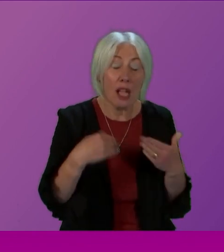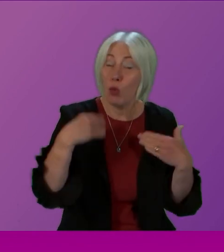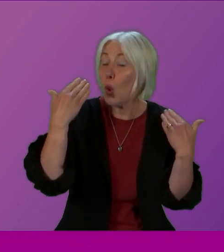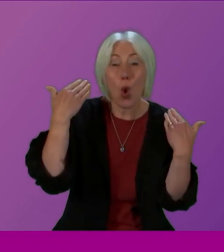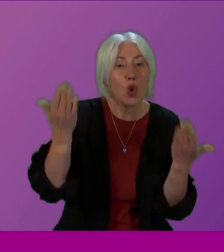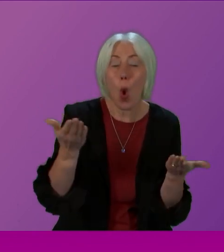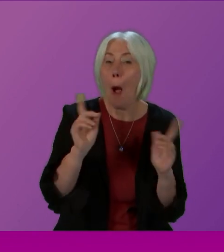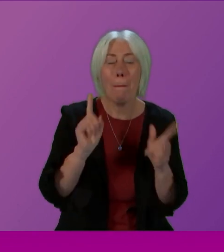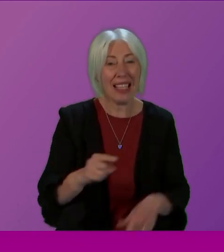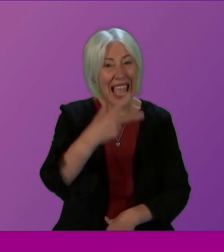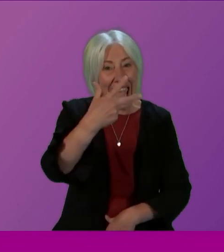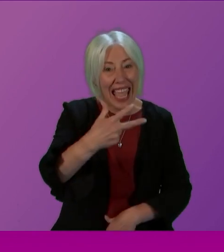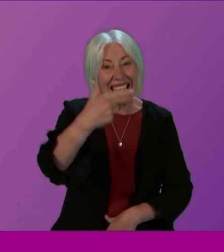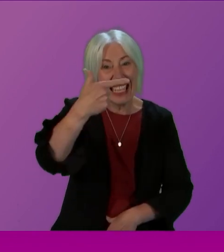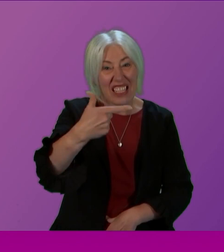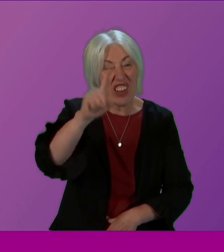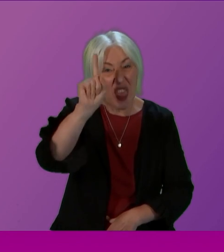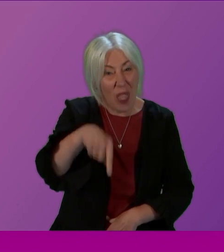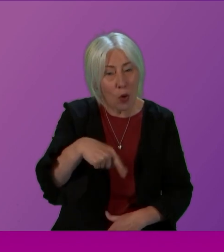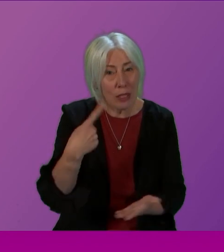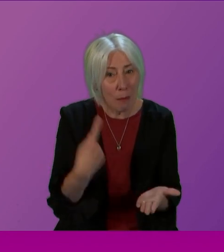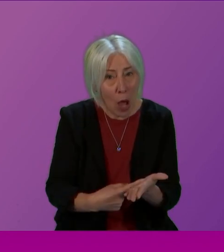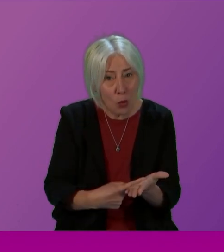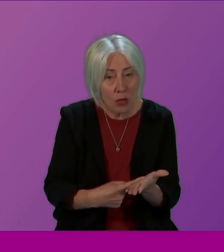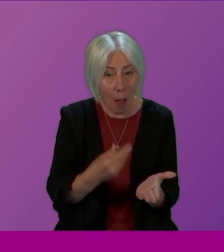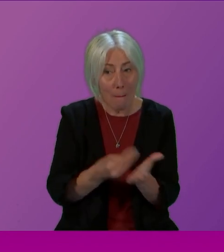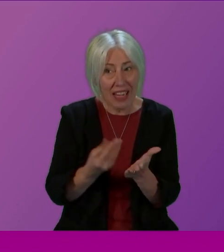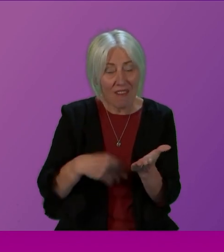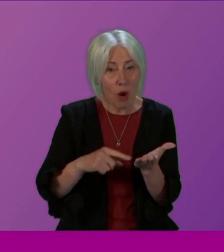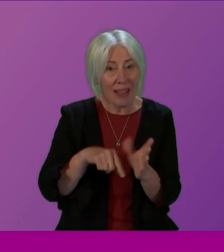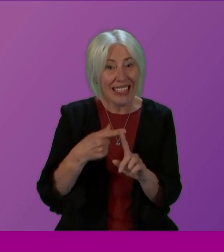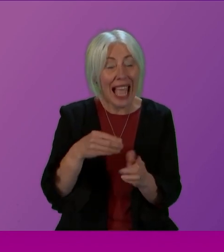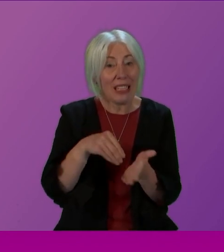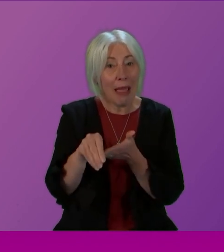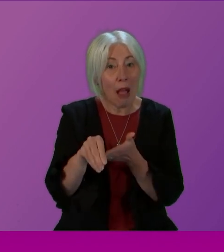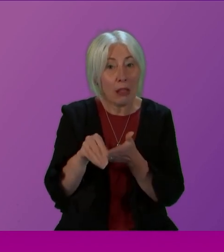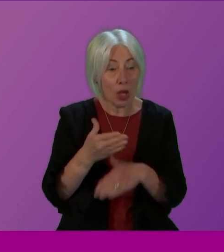However, we are talking about £87,000 of taxpayers’ money going into a project that